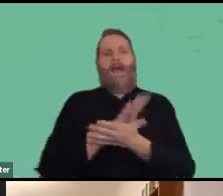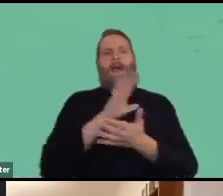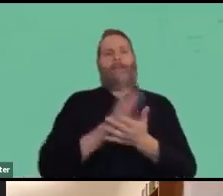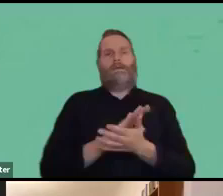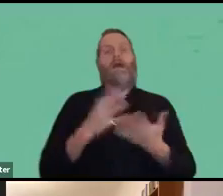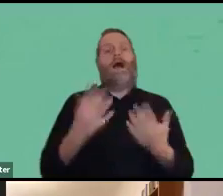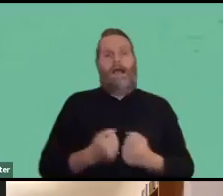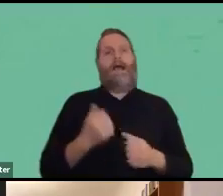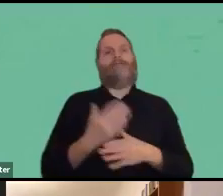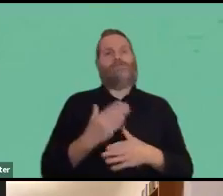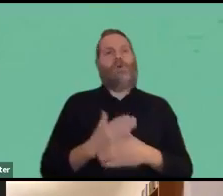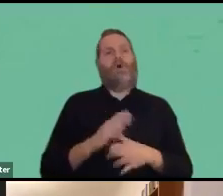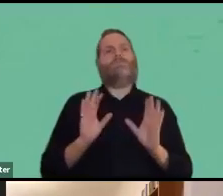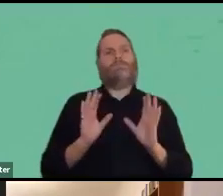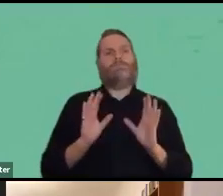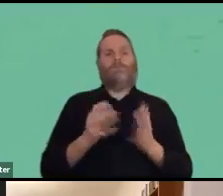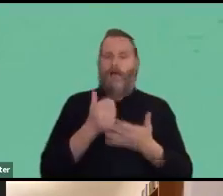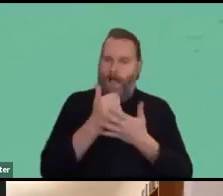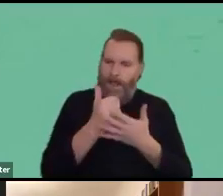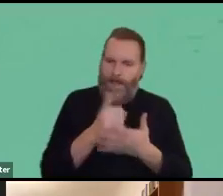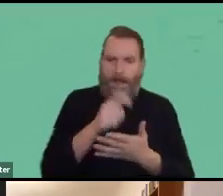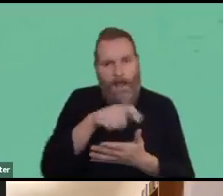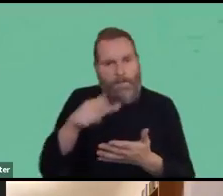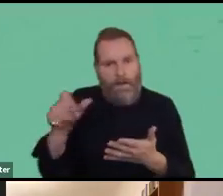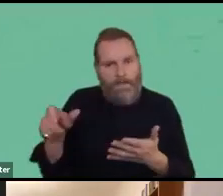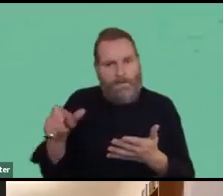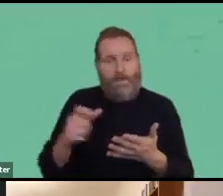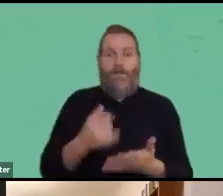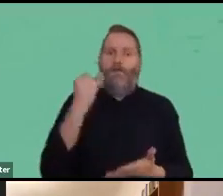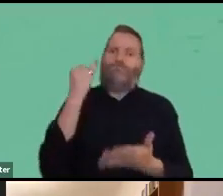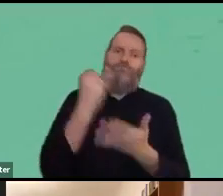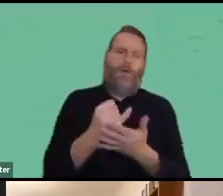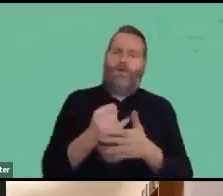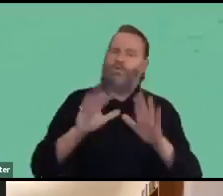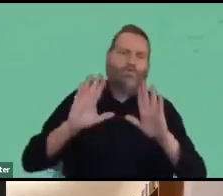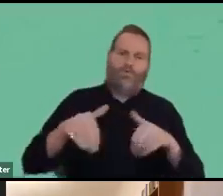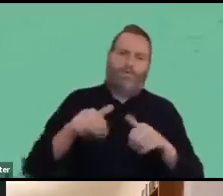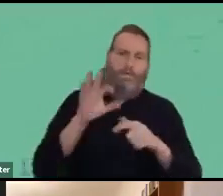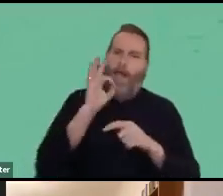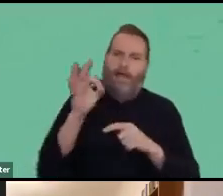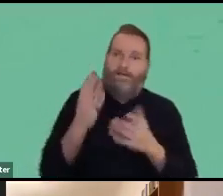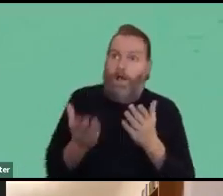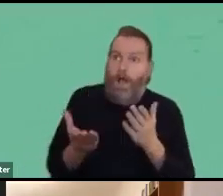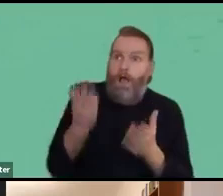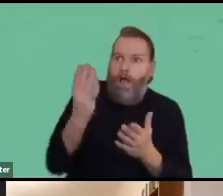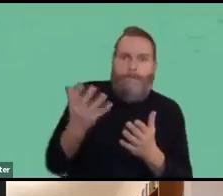in which I can help others I think it's wrong to be asking for a pay rise - Mark do you want